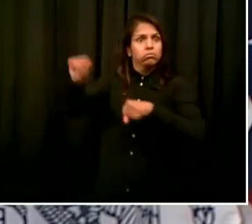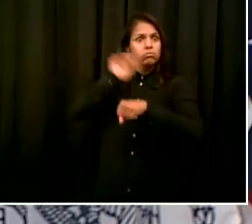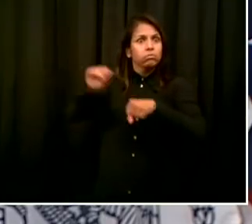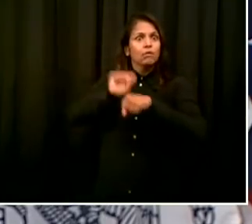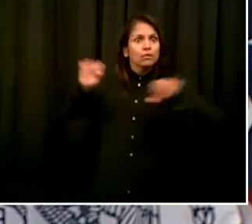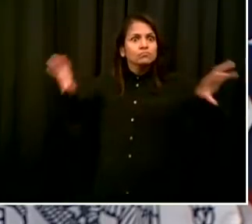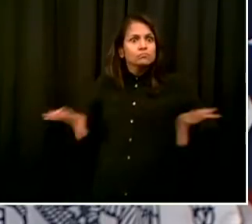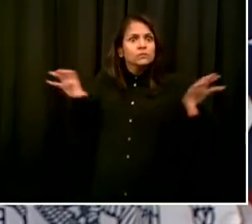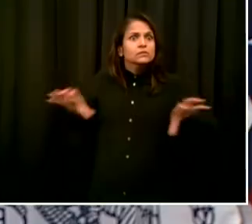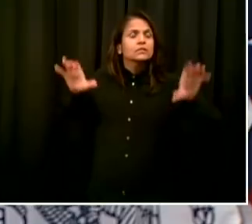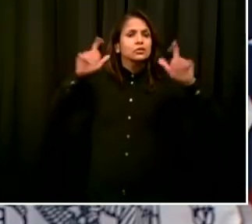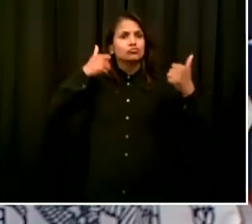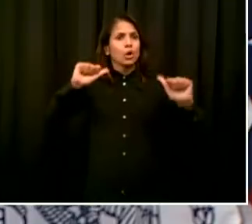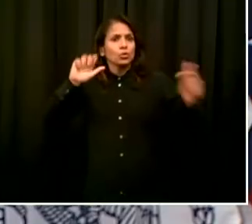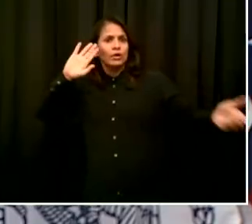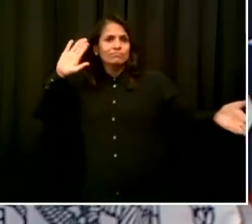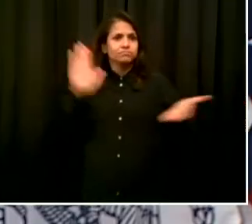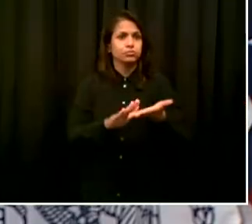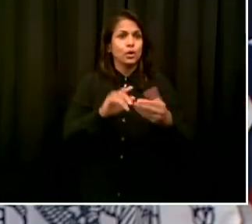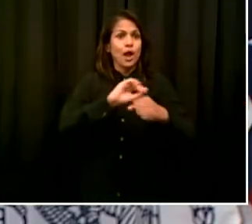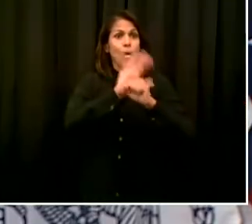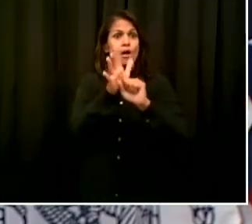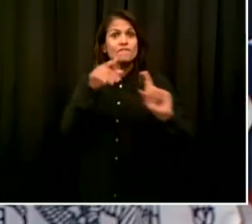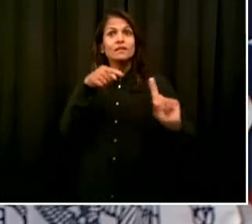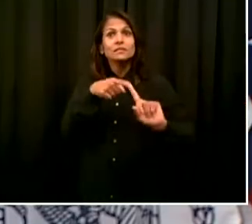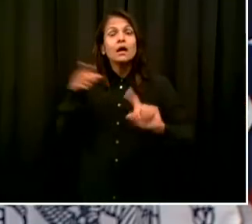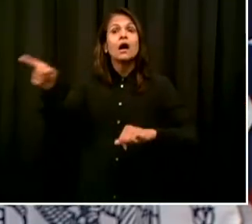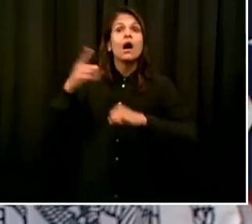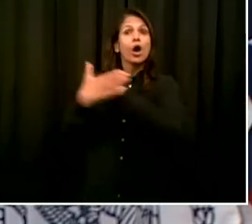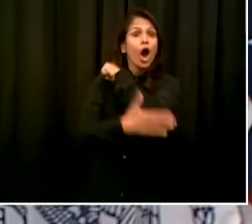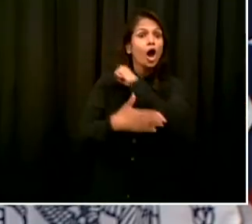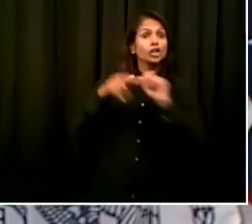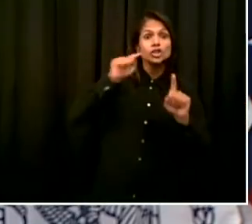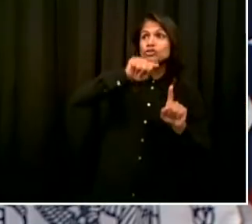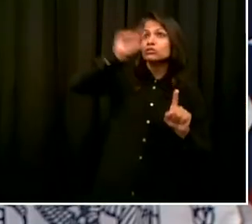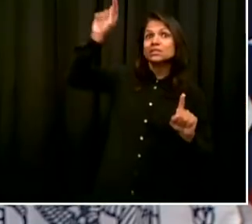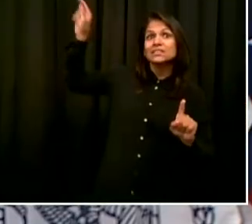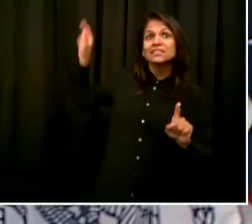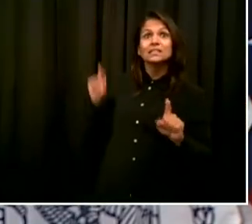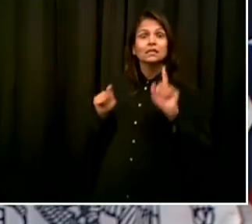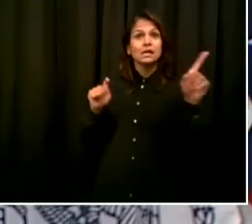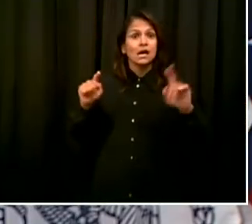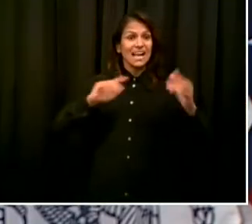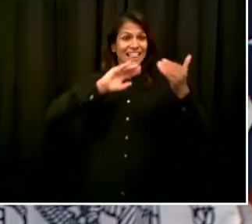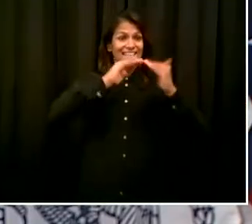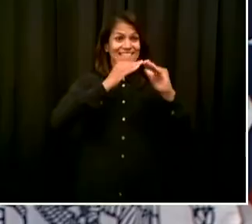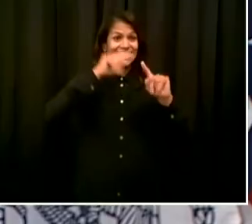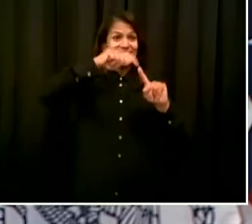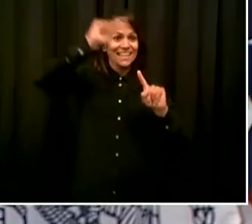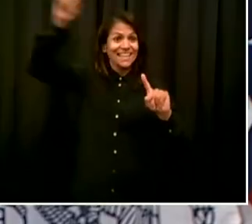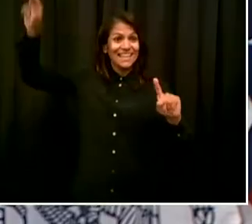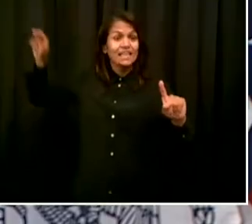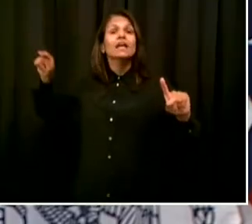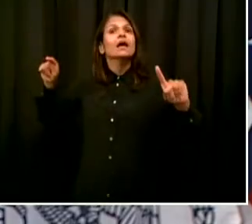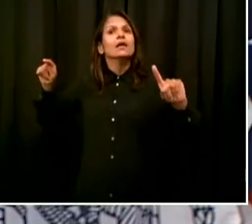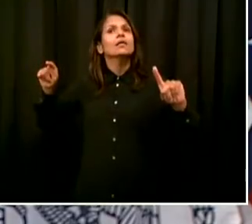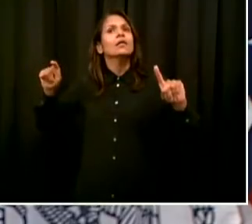THAT'S BEING TAKEN IN MANY, MANY NATIONS, INCLUDING NATIONS THAT ARE VERY MUCH LIKE O URSAND NATIONS